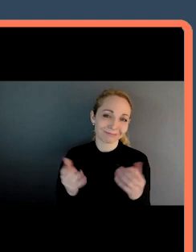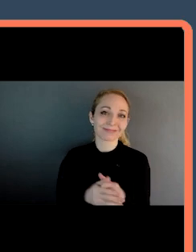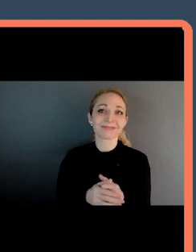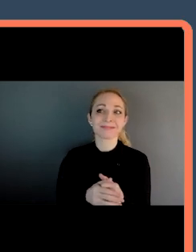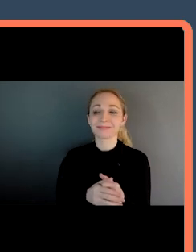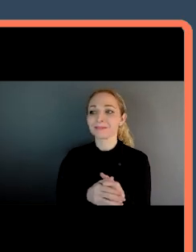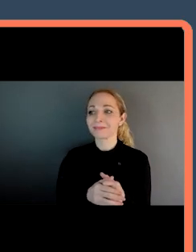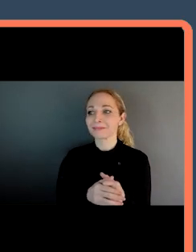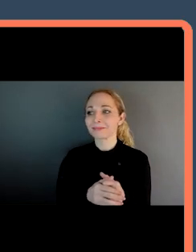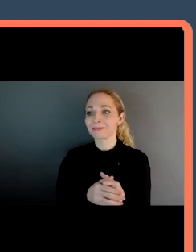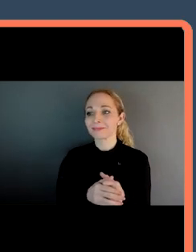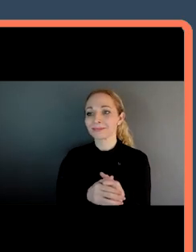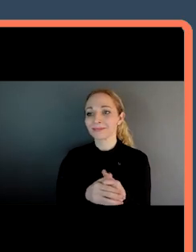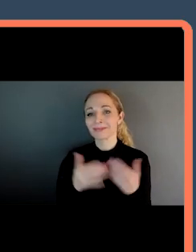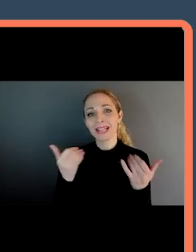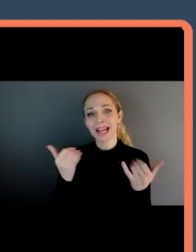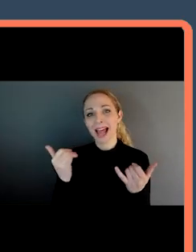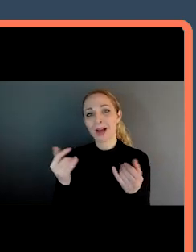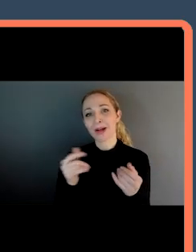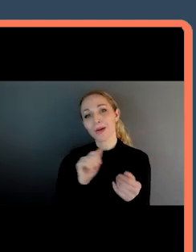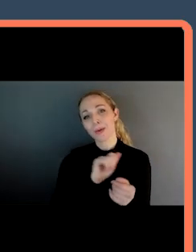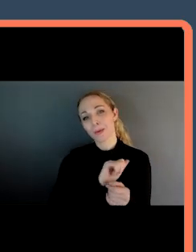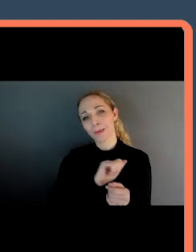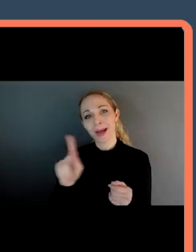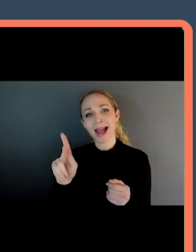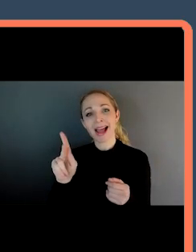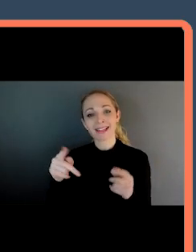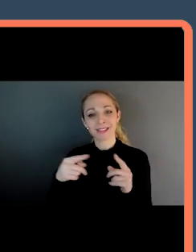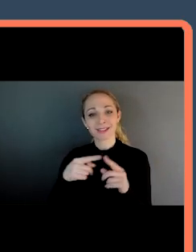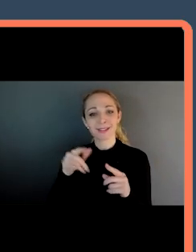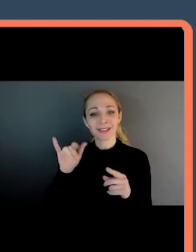LET ME BRING YOU BACK OVER TO MY ACCOUNT PAGE.